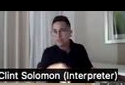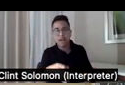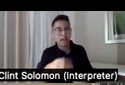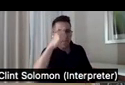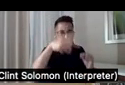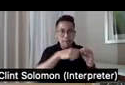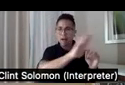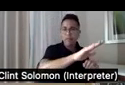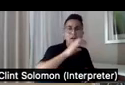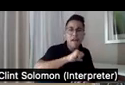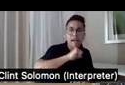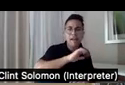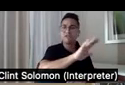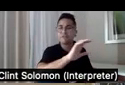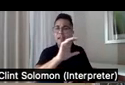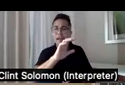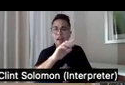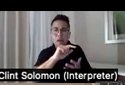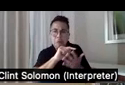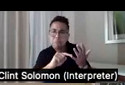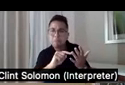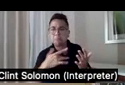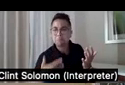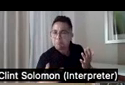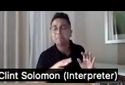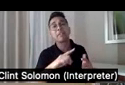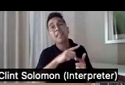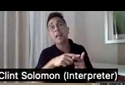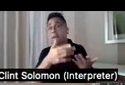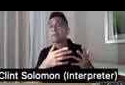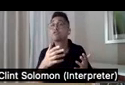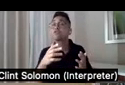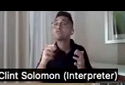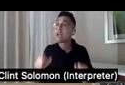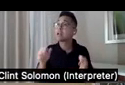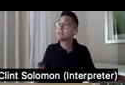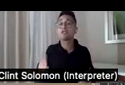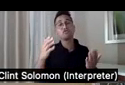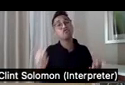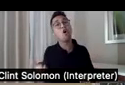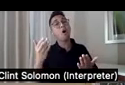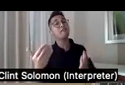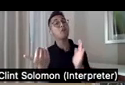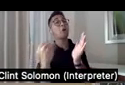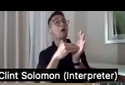and so forth and then you may just choose to re-offer the selections and see if the child